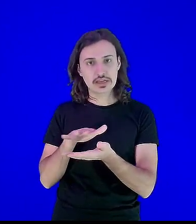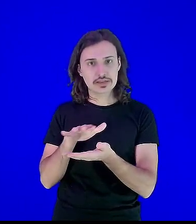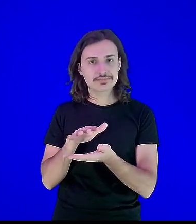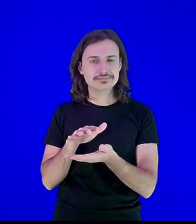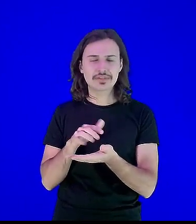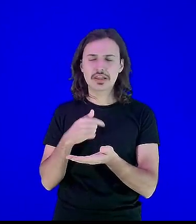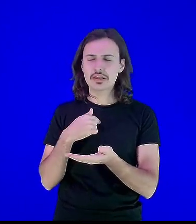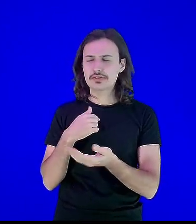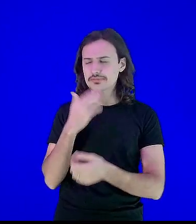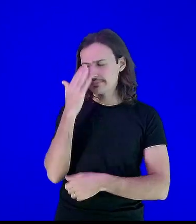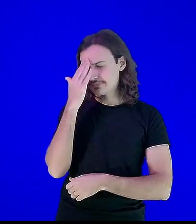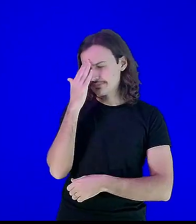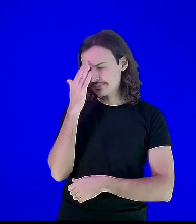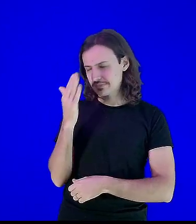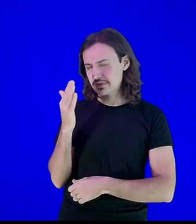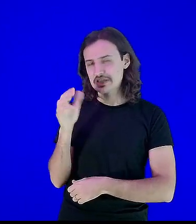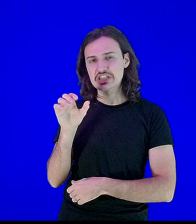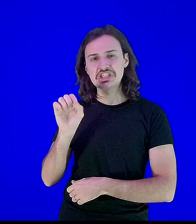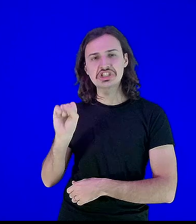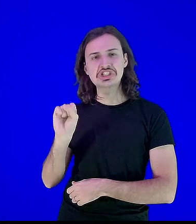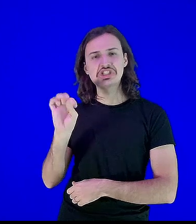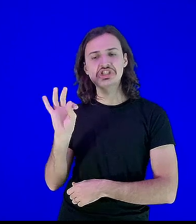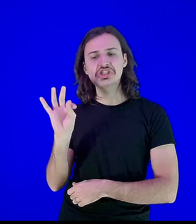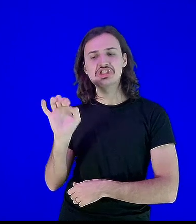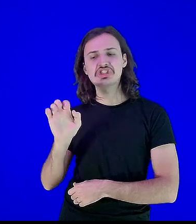I'm sorry if I'm pronouncing your name incorrectly